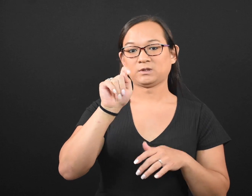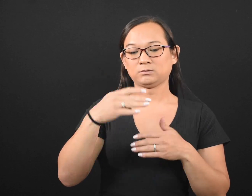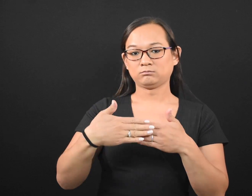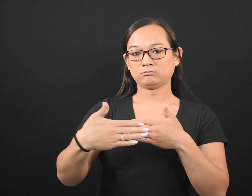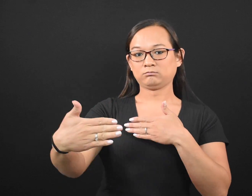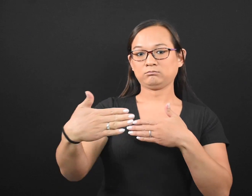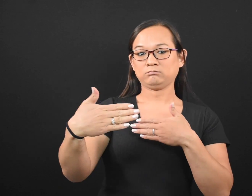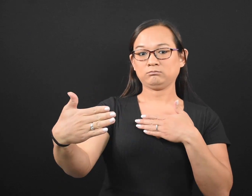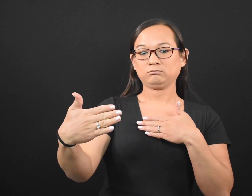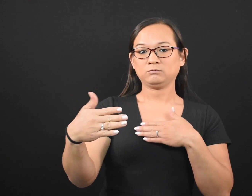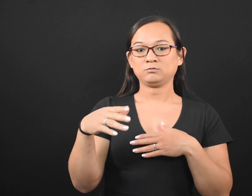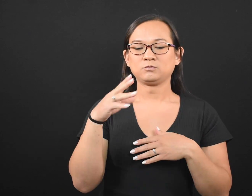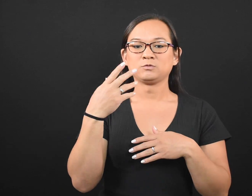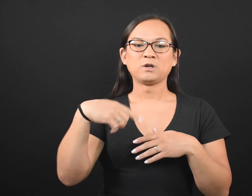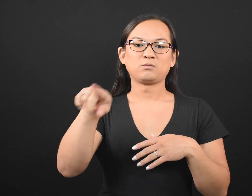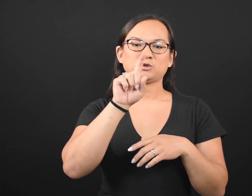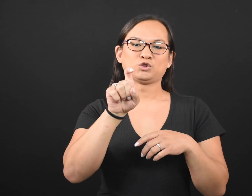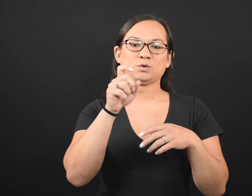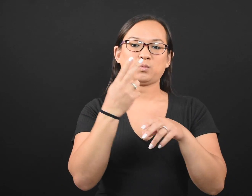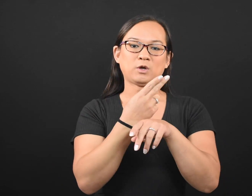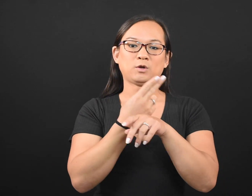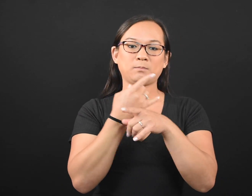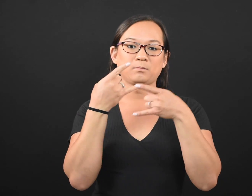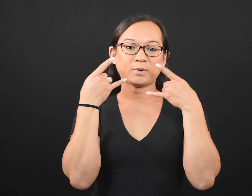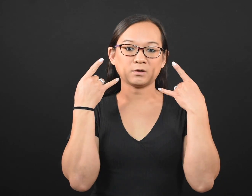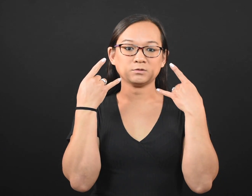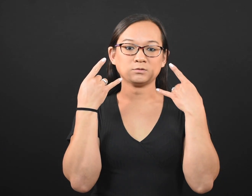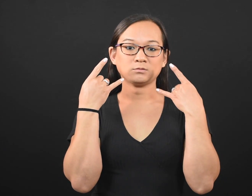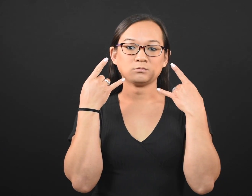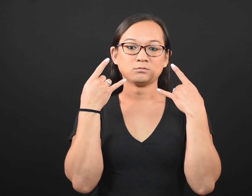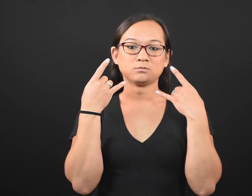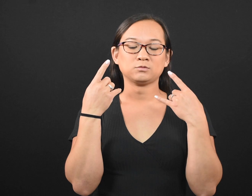that puts that them at risk of severe illness, your child should stay at least 6 feet away from